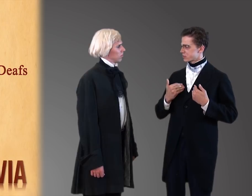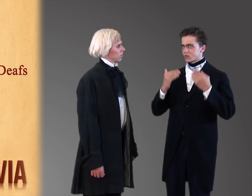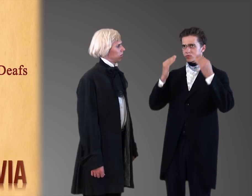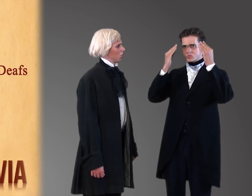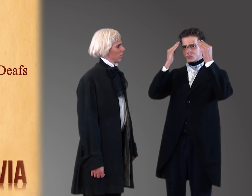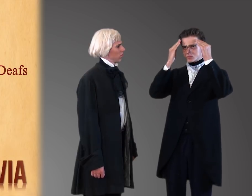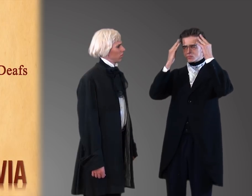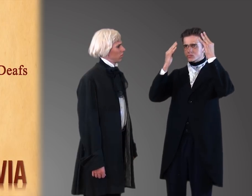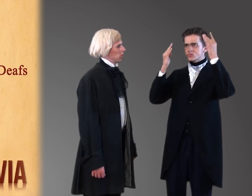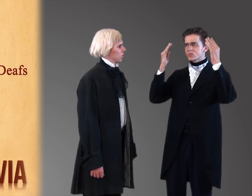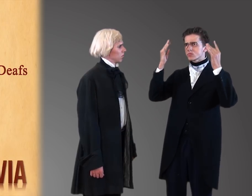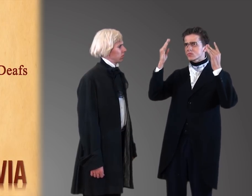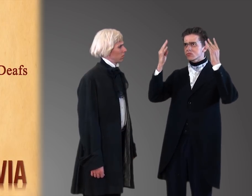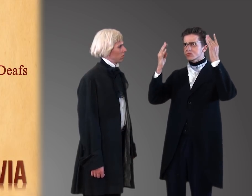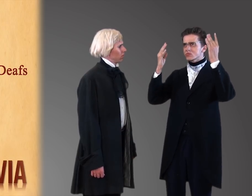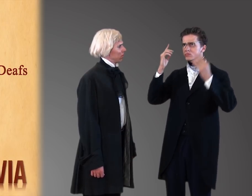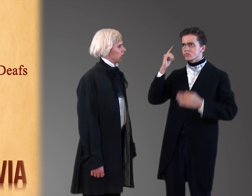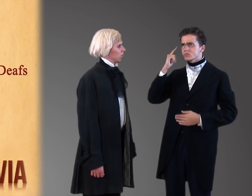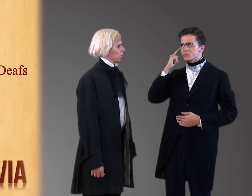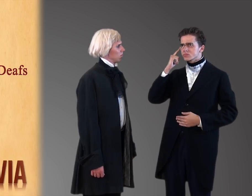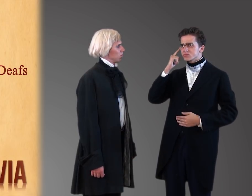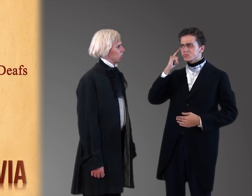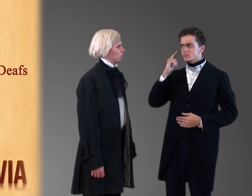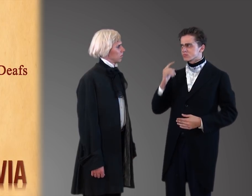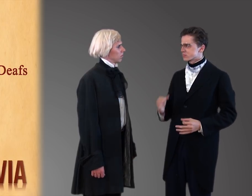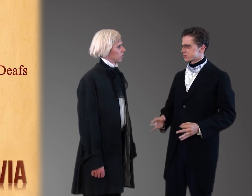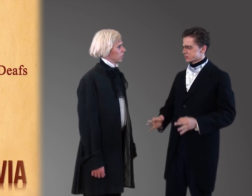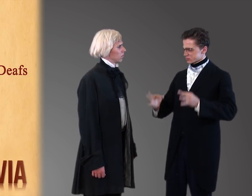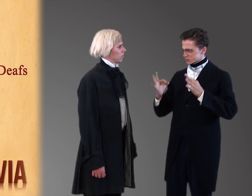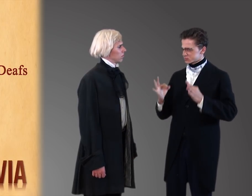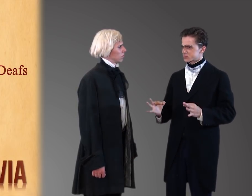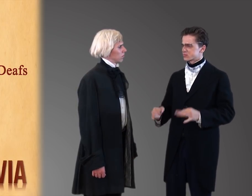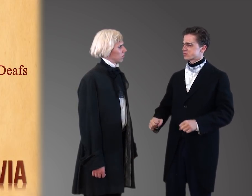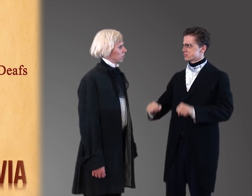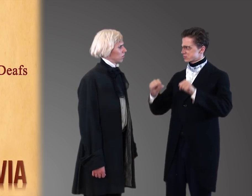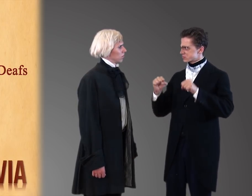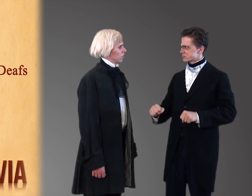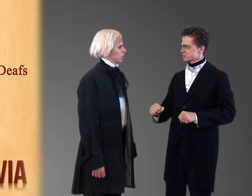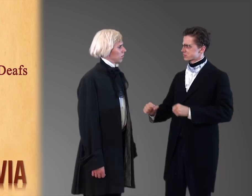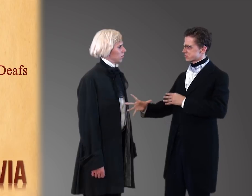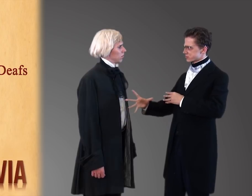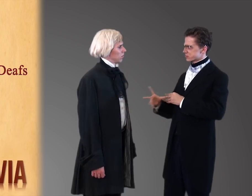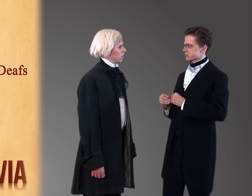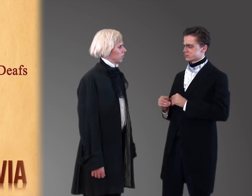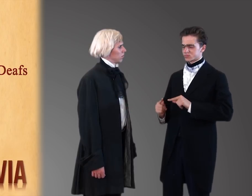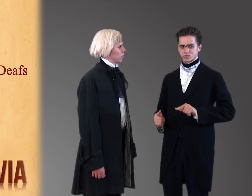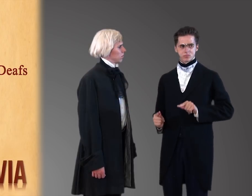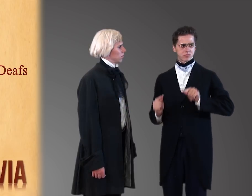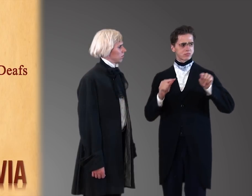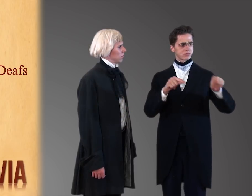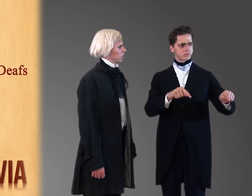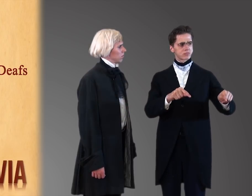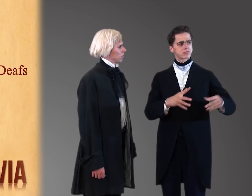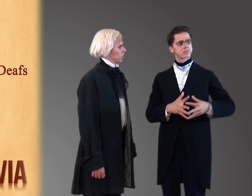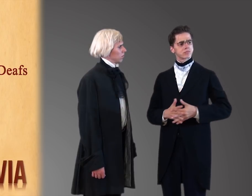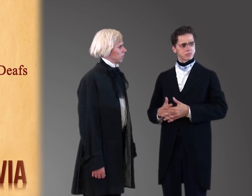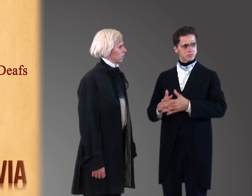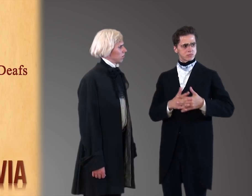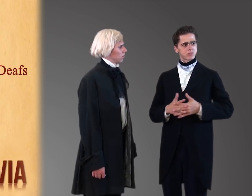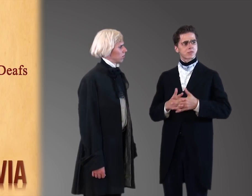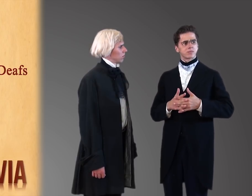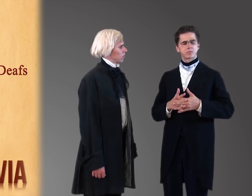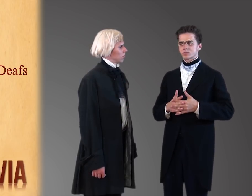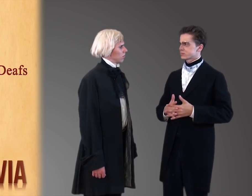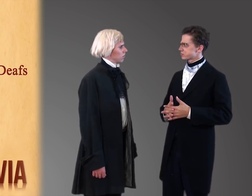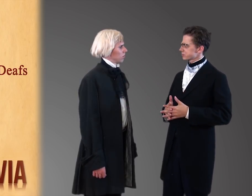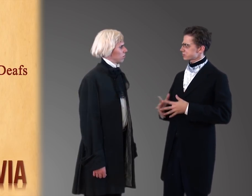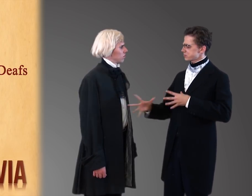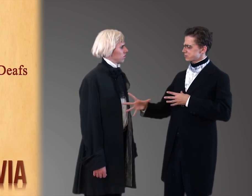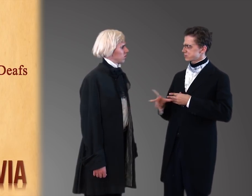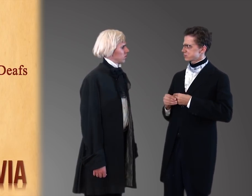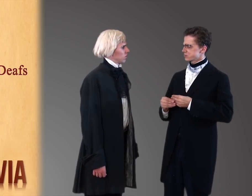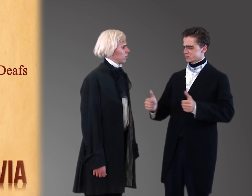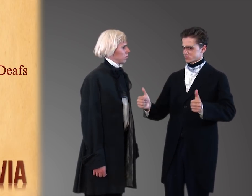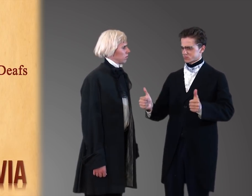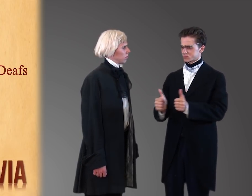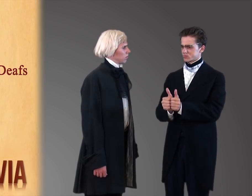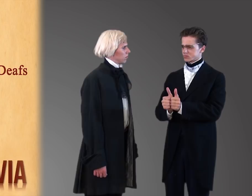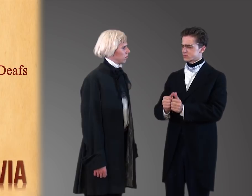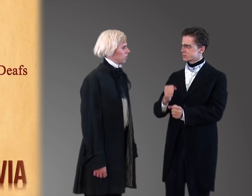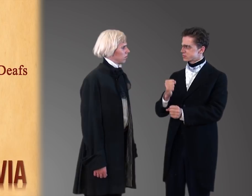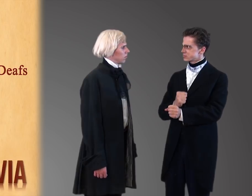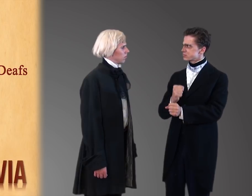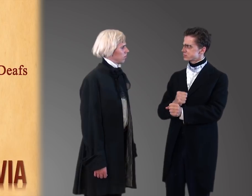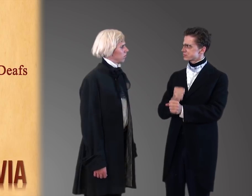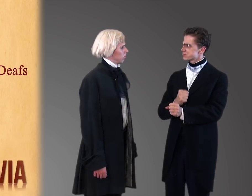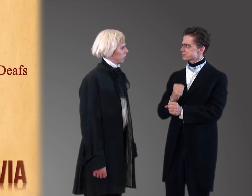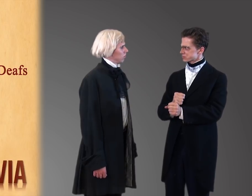I have thought about it and I have decided to accept to go with you to America and work